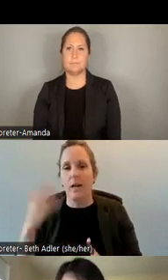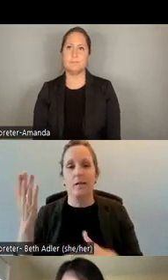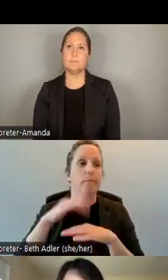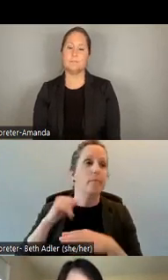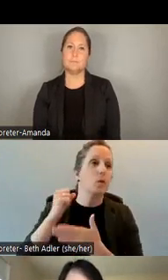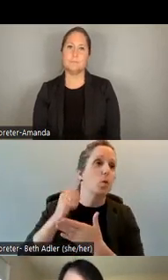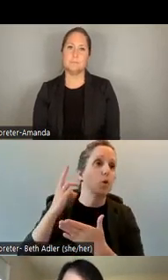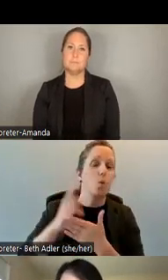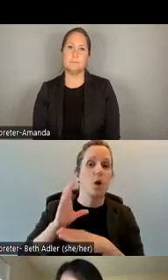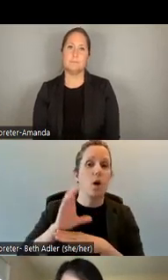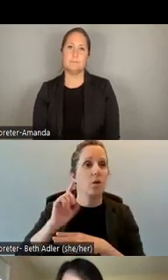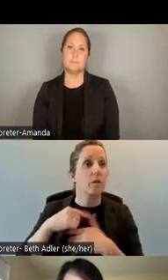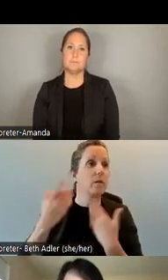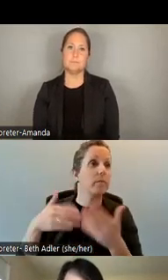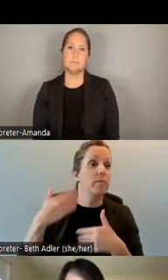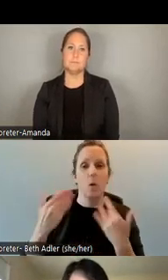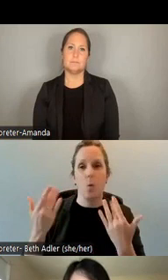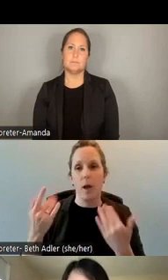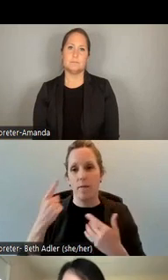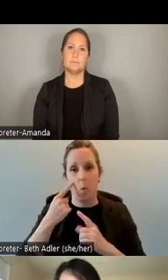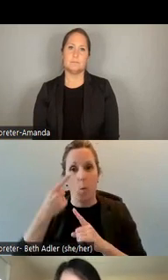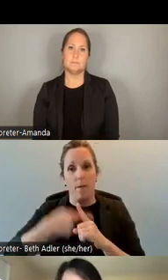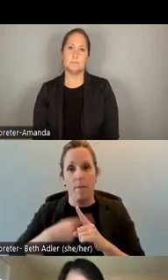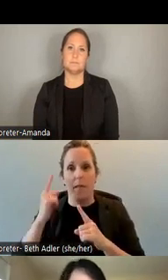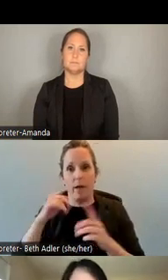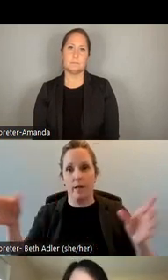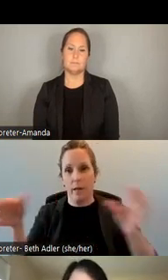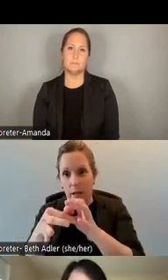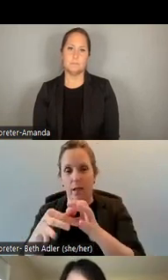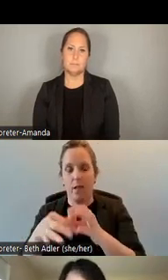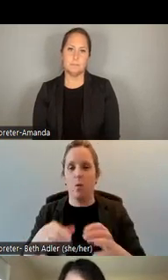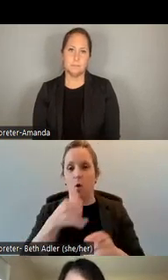best efforts it can take you know a month for that patient to be seen or called but you know in this